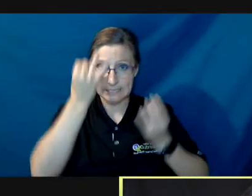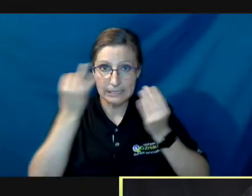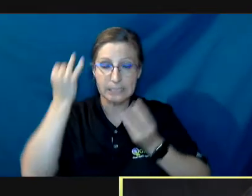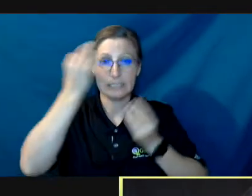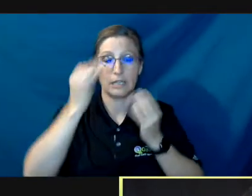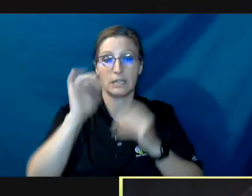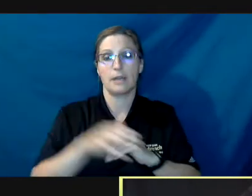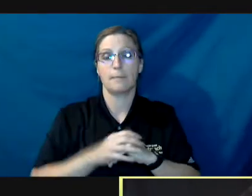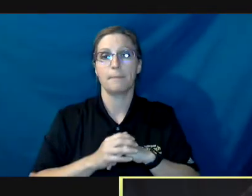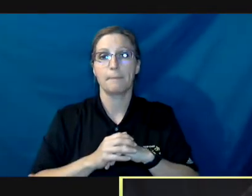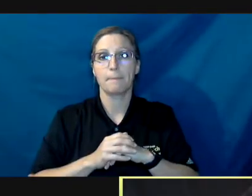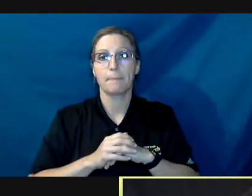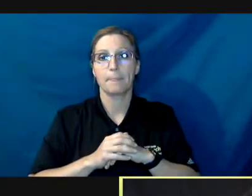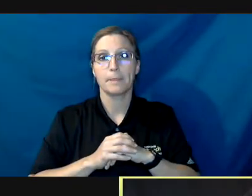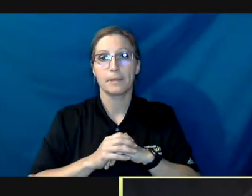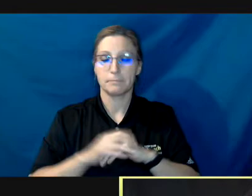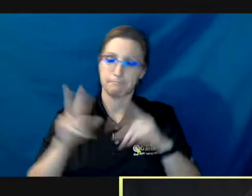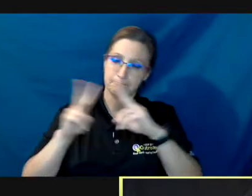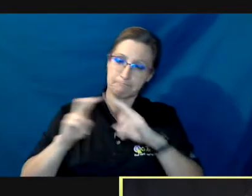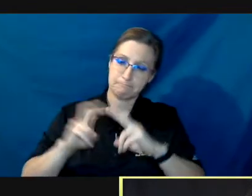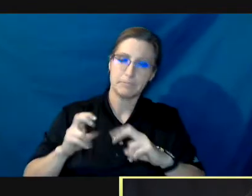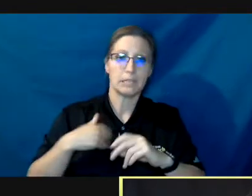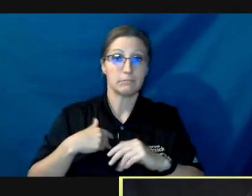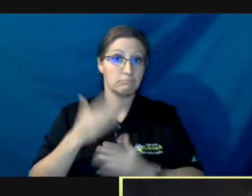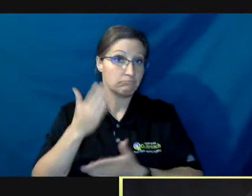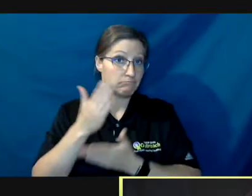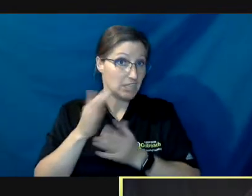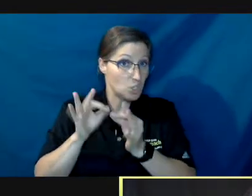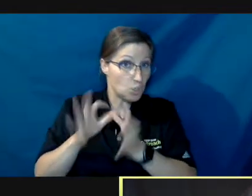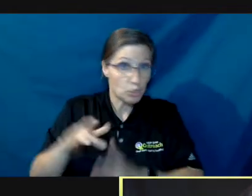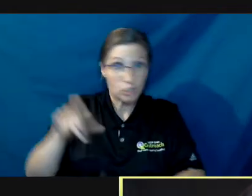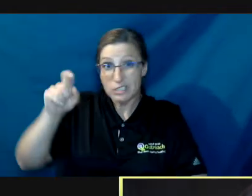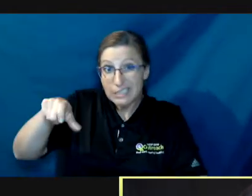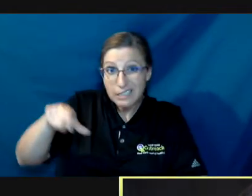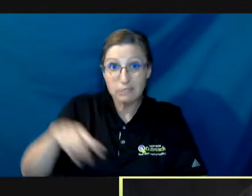And we looked at what interpreters are expected or not expected to do.